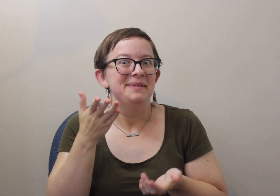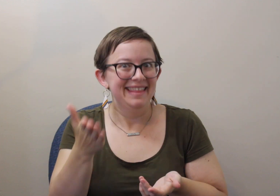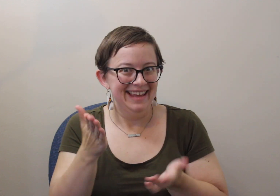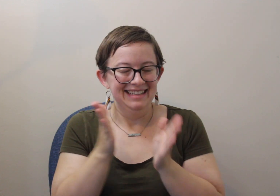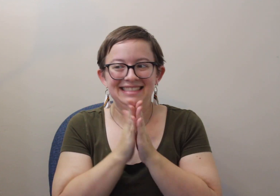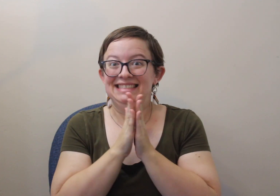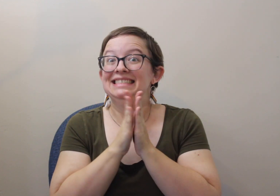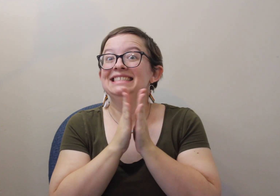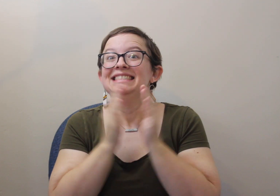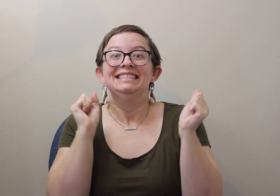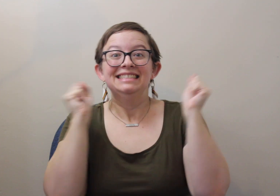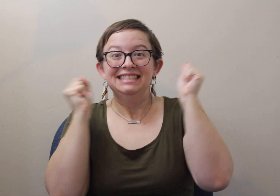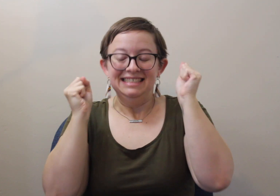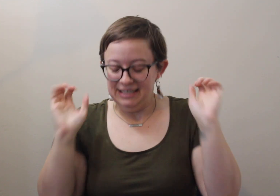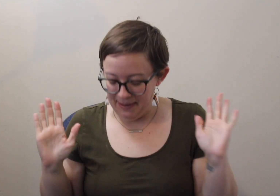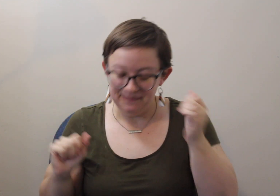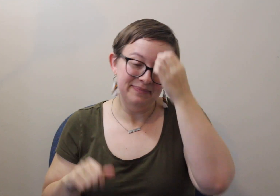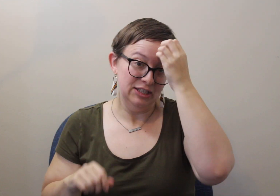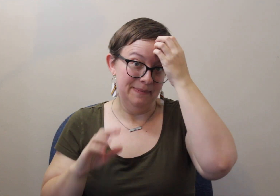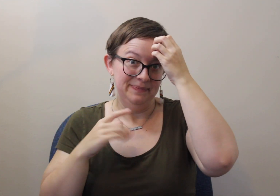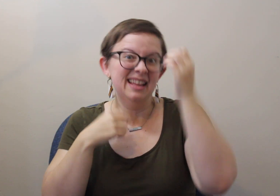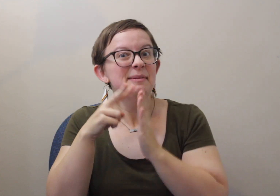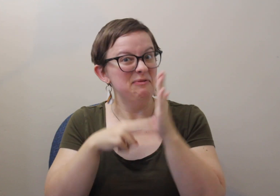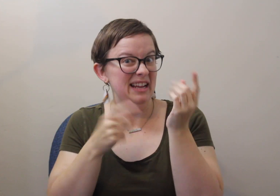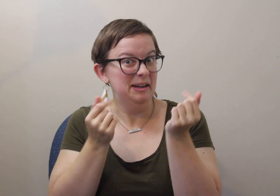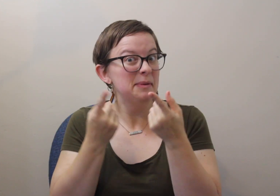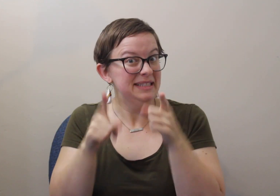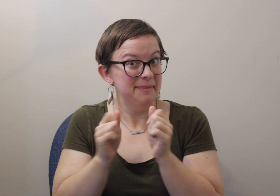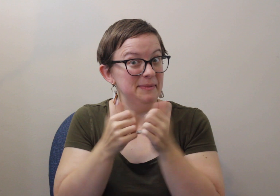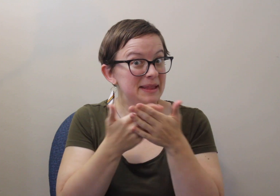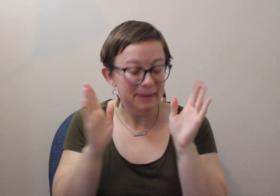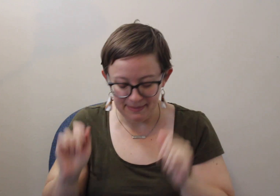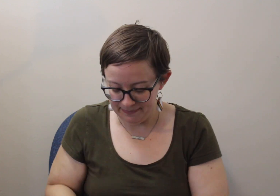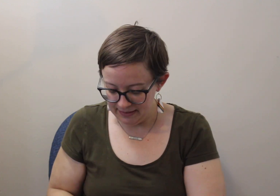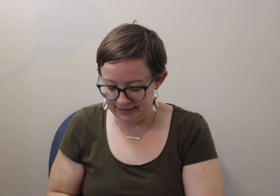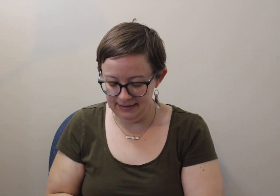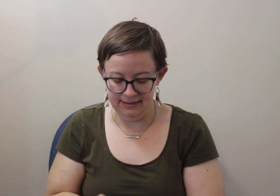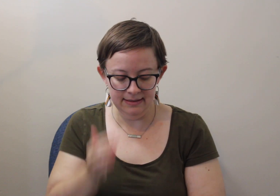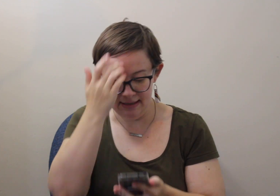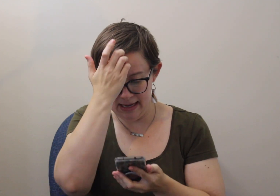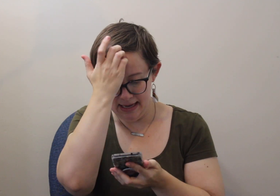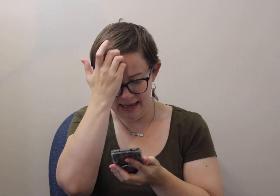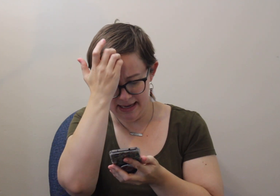I'm almost half way there yay! Yeah so let me read what's going on with the baby.